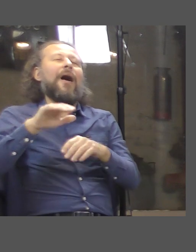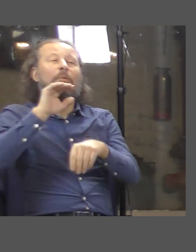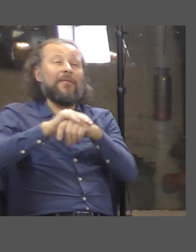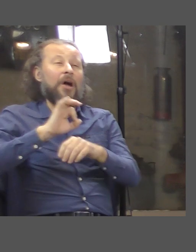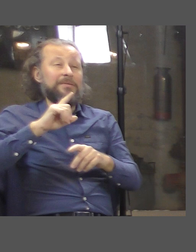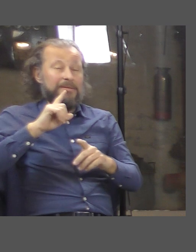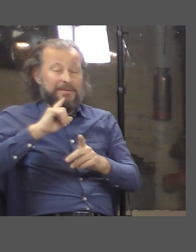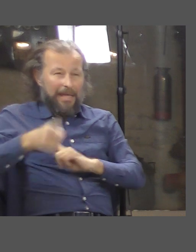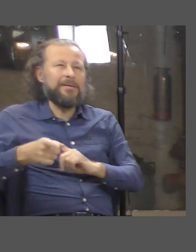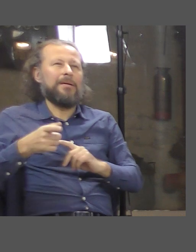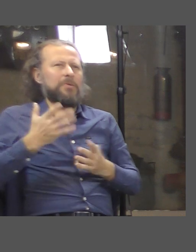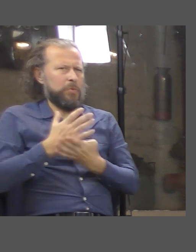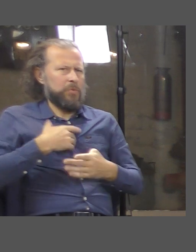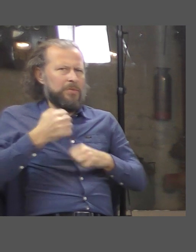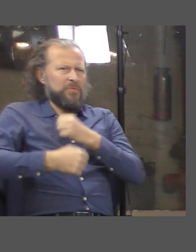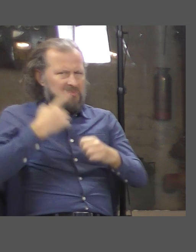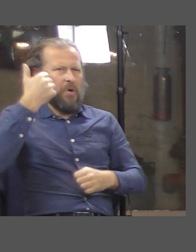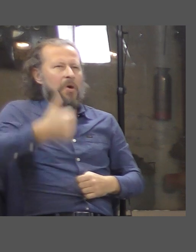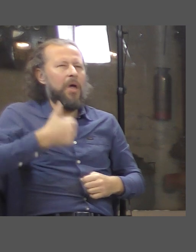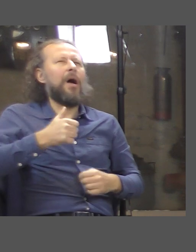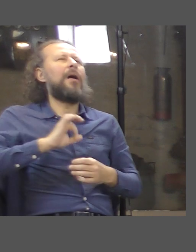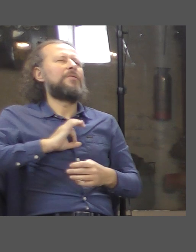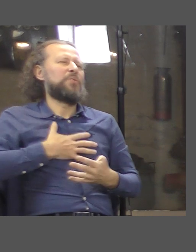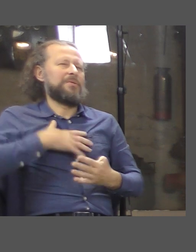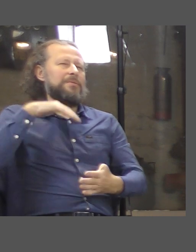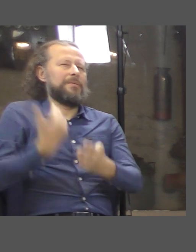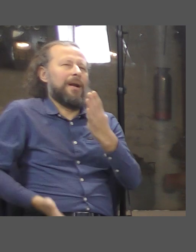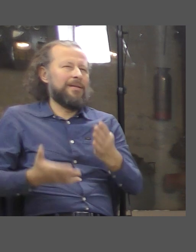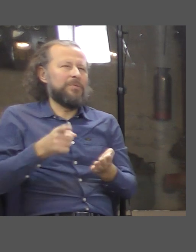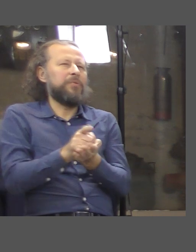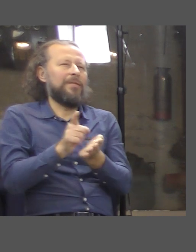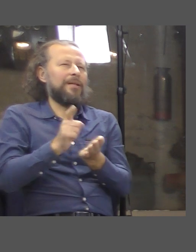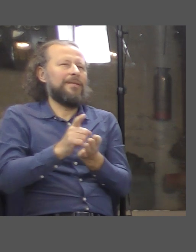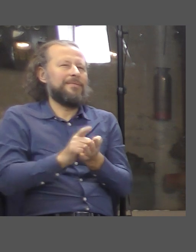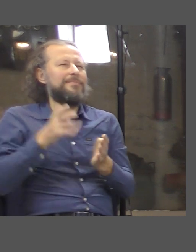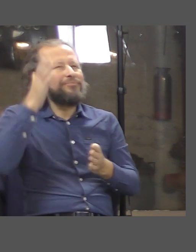and there was a separate contract of commission. And so I worked for a year and I feel,